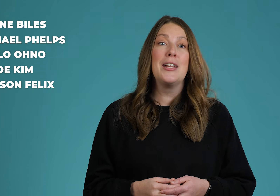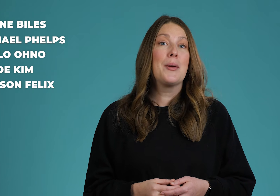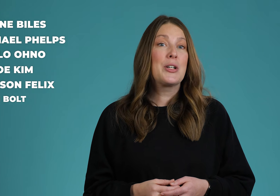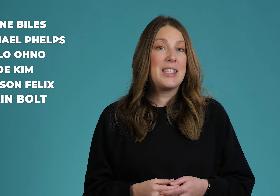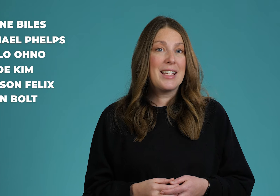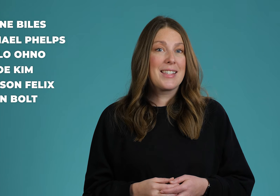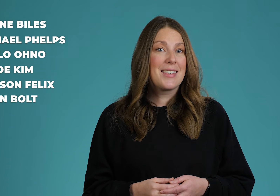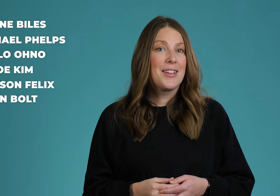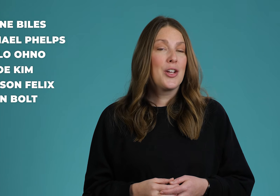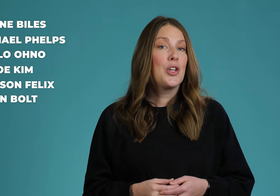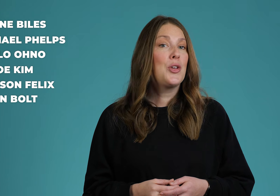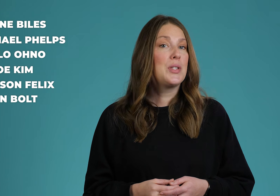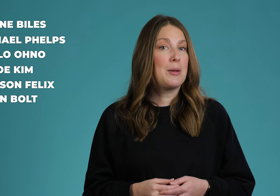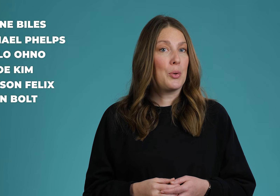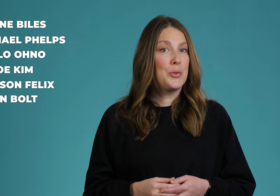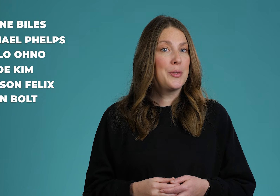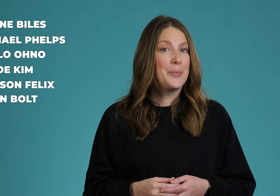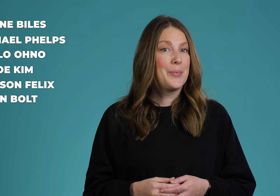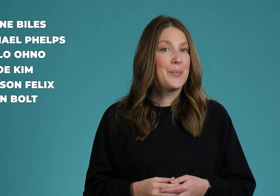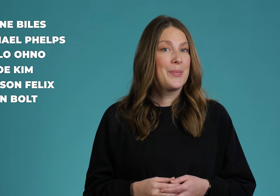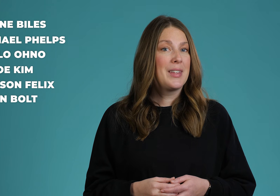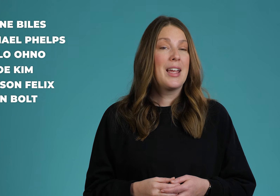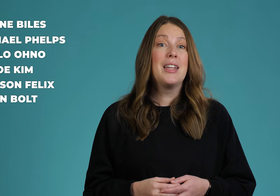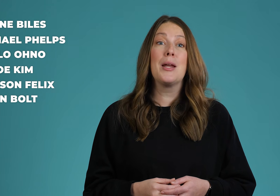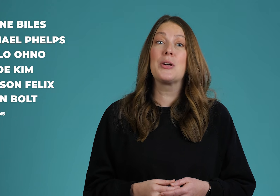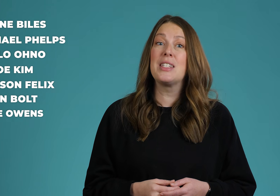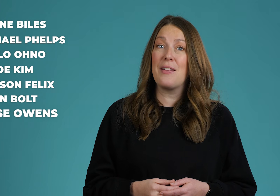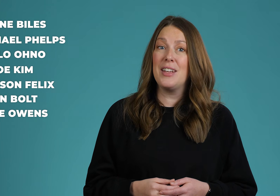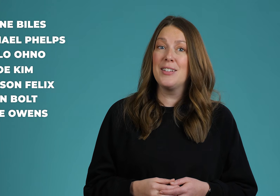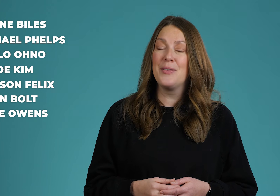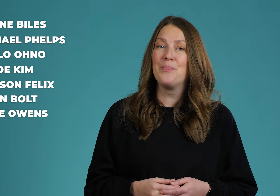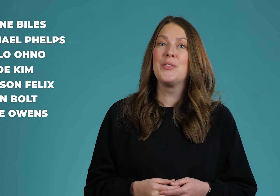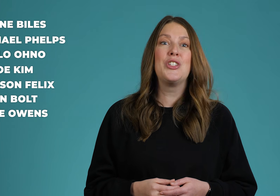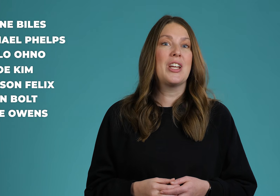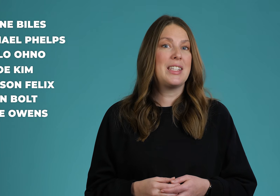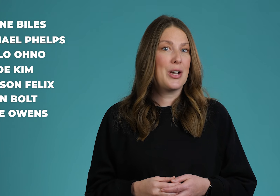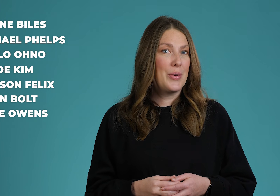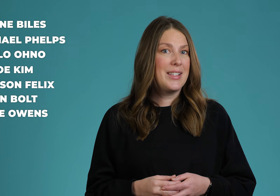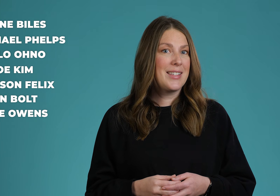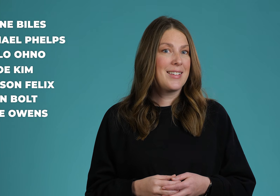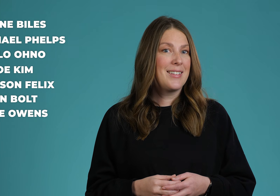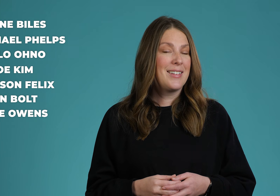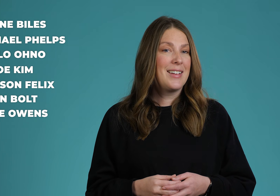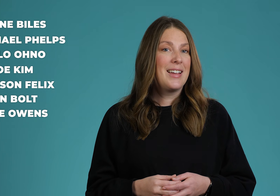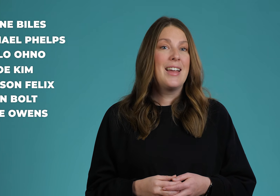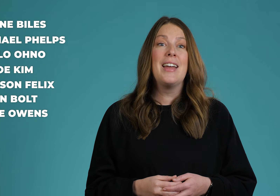Number six, Usain Bolt. Number seven, Jesse Owens.